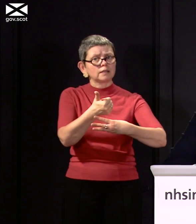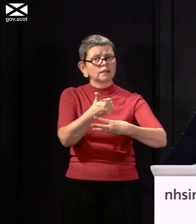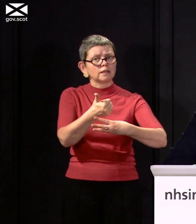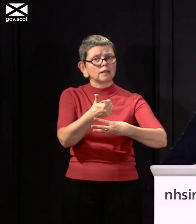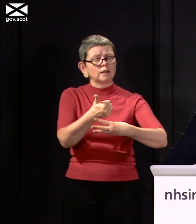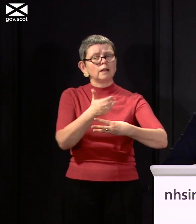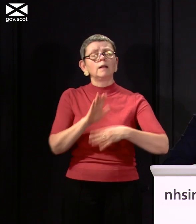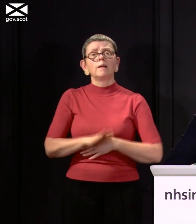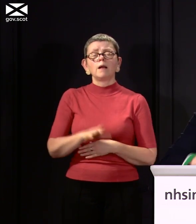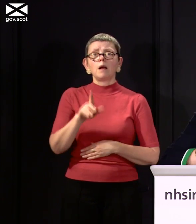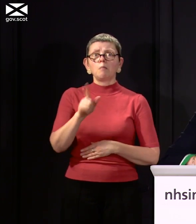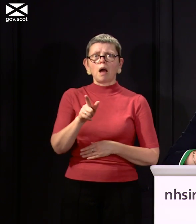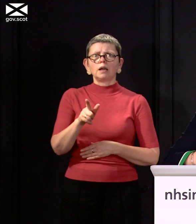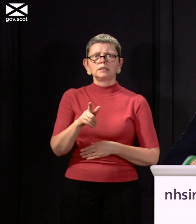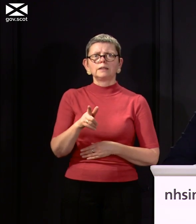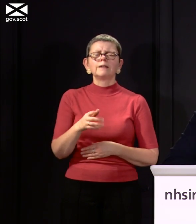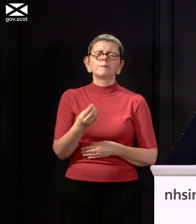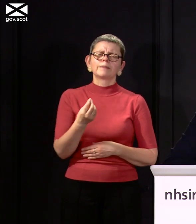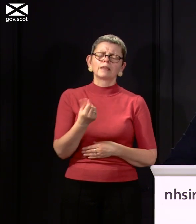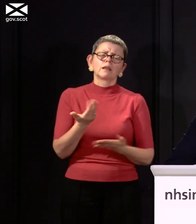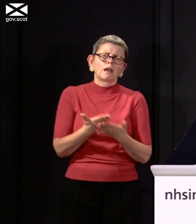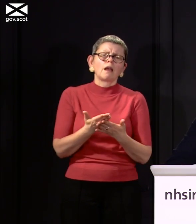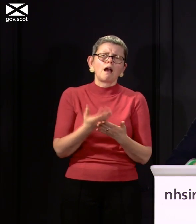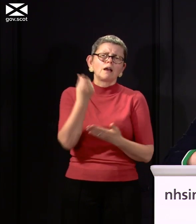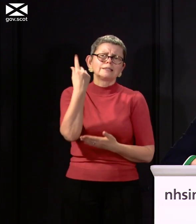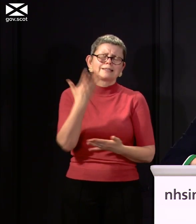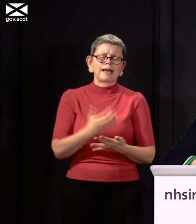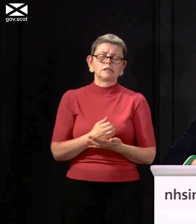so many weeks into lockdown that people become a bit frustrated and impatient, which is why